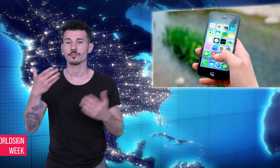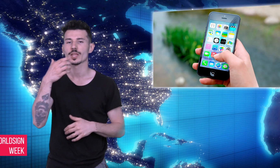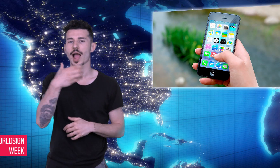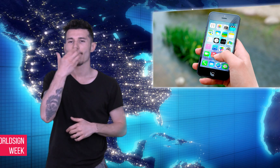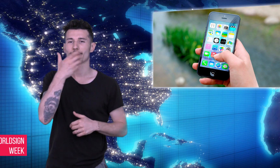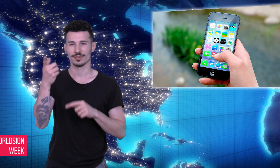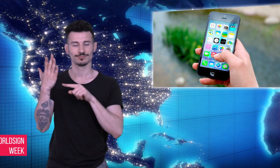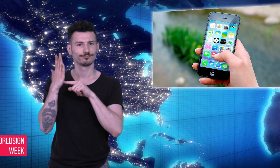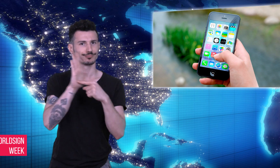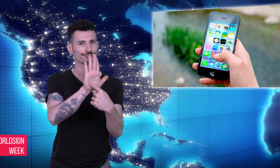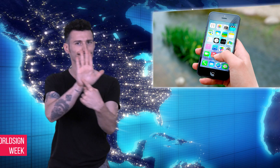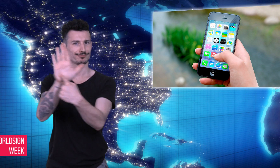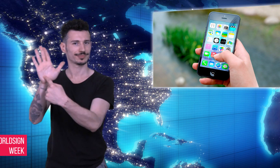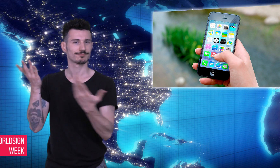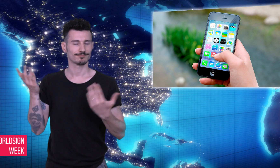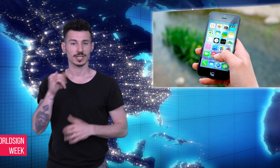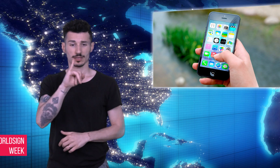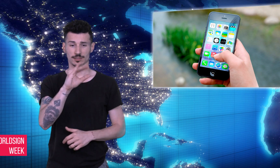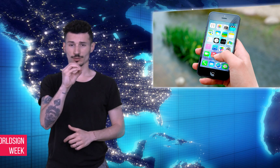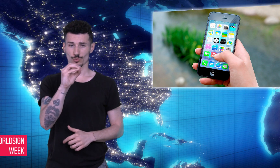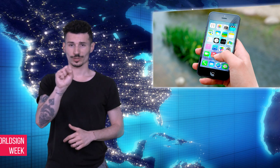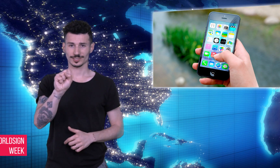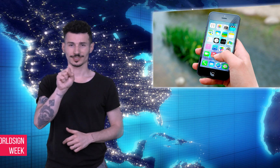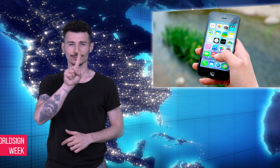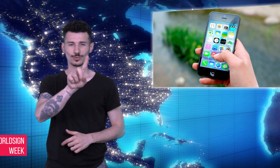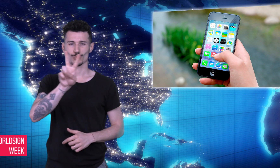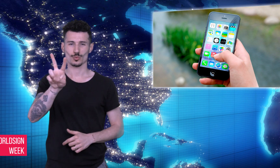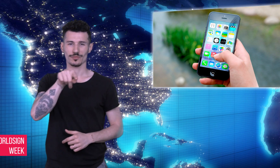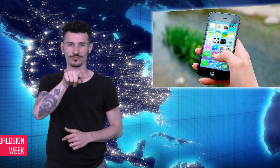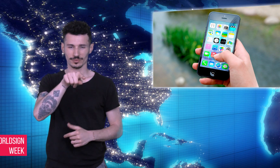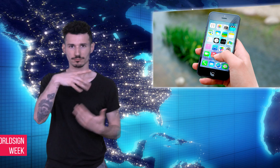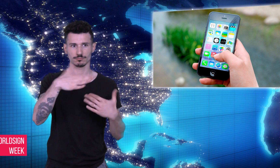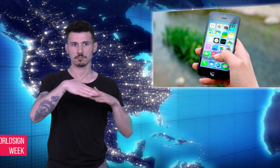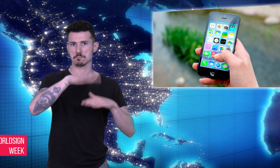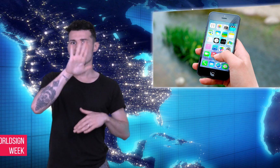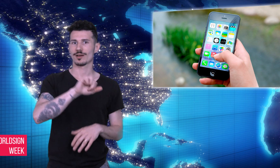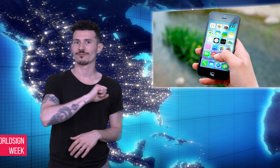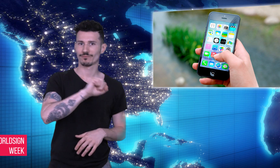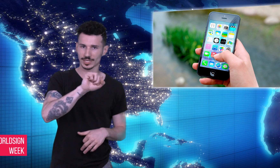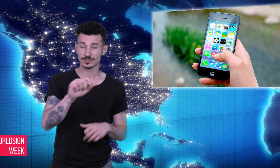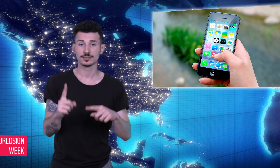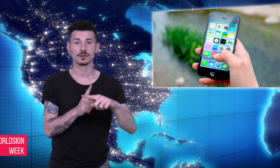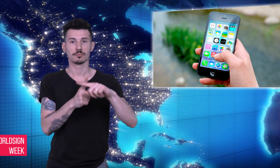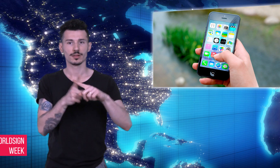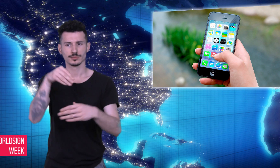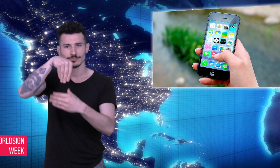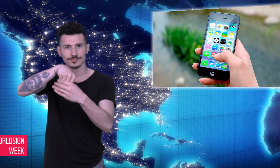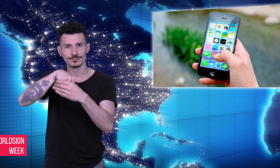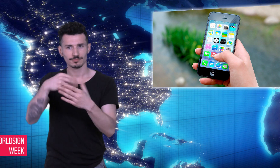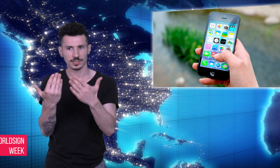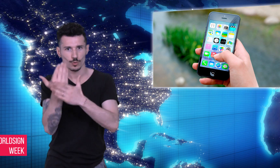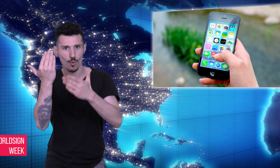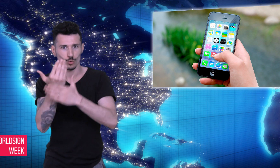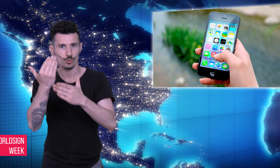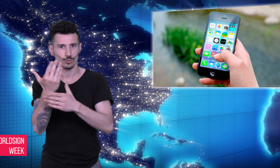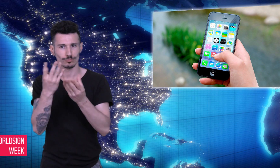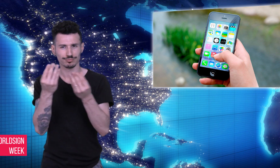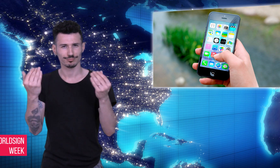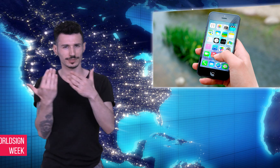In addition to faster performance, Apple demonstrated new features that